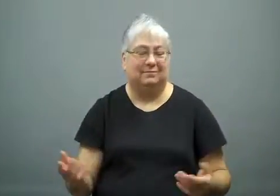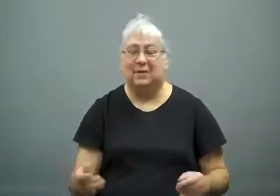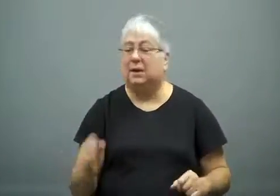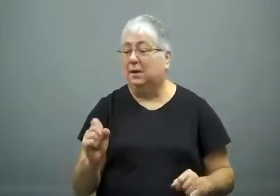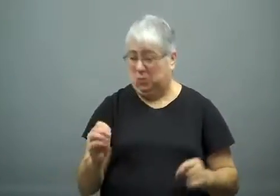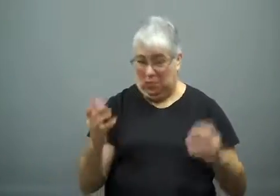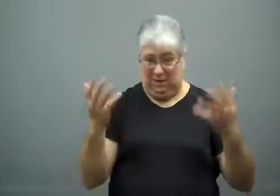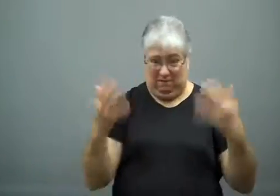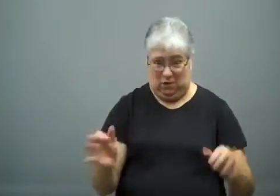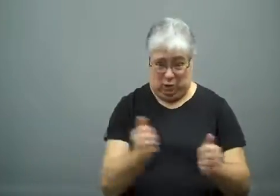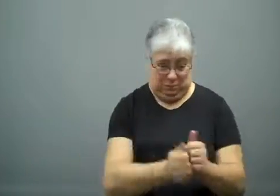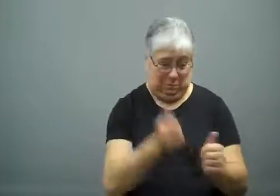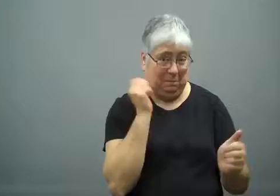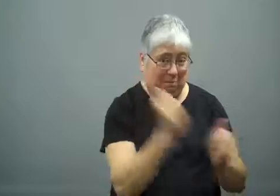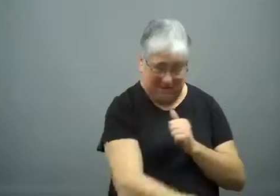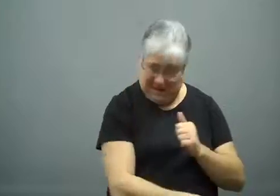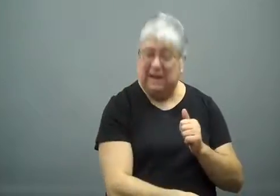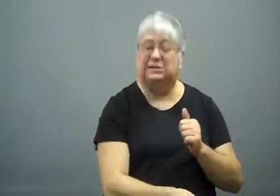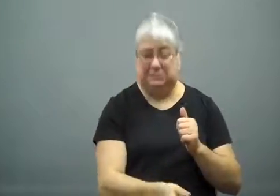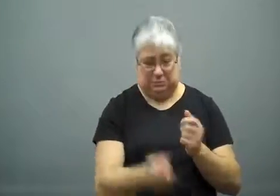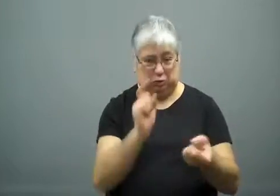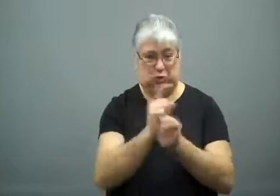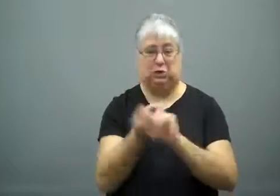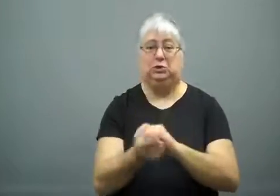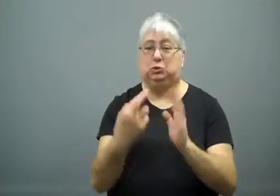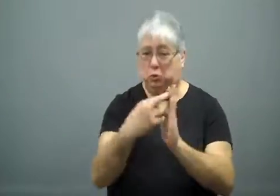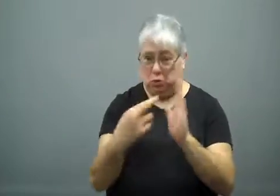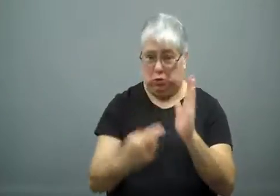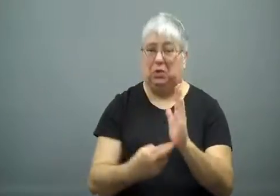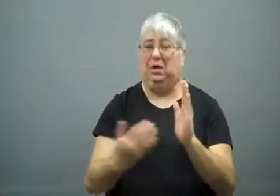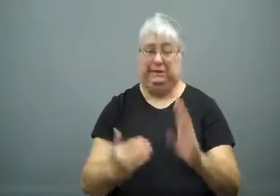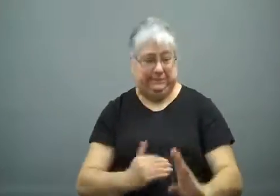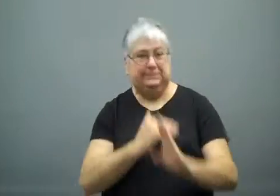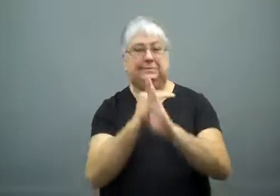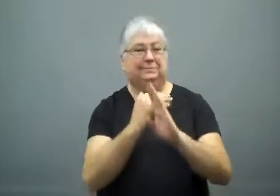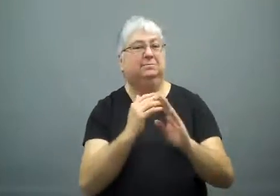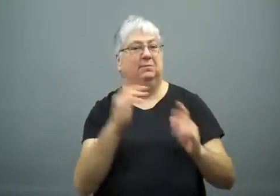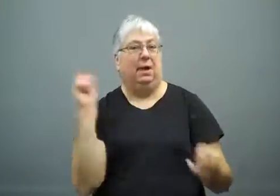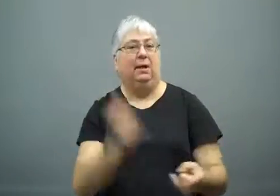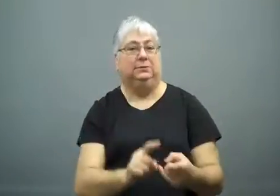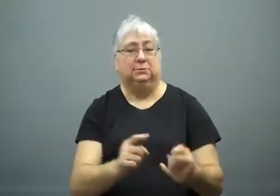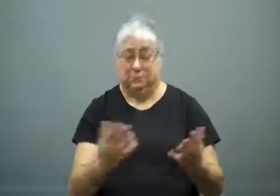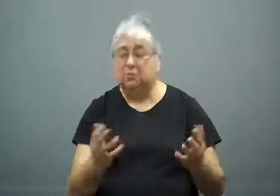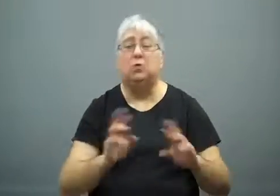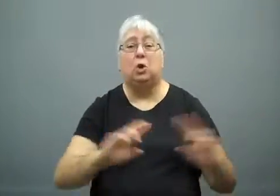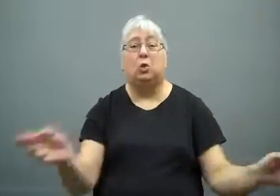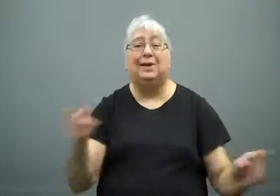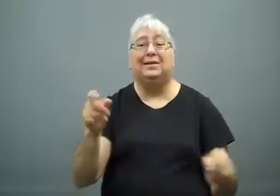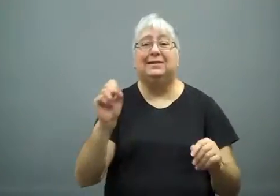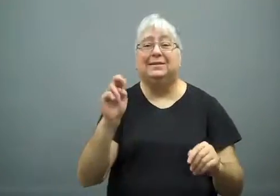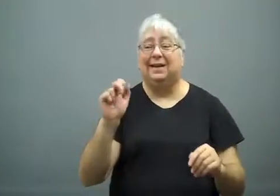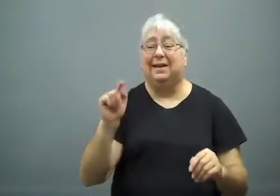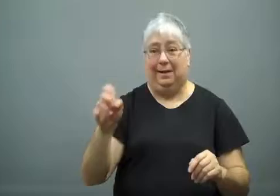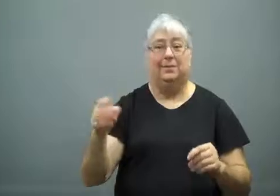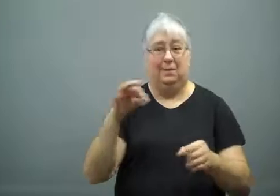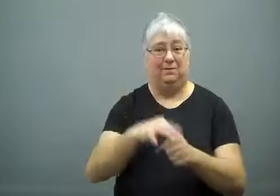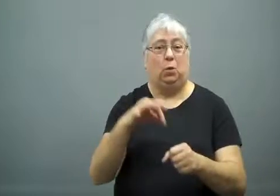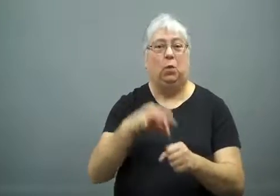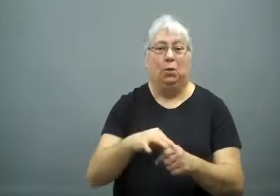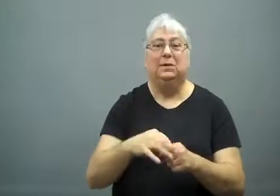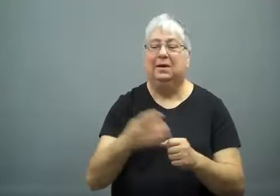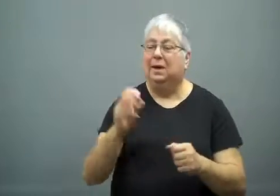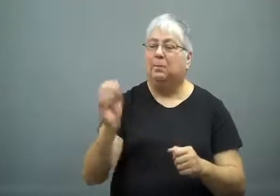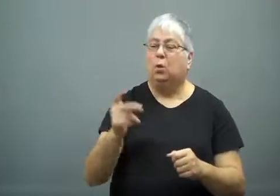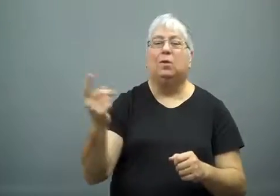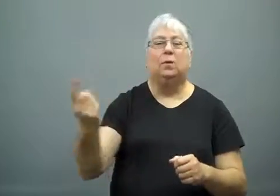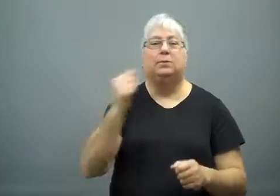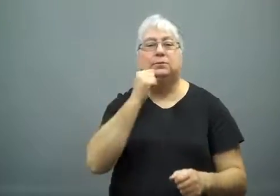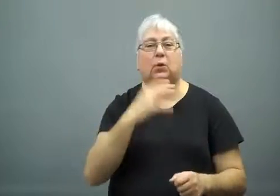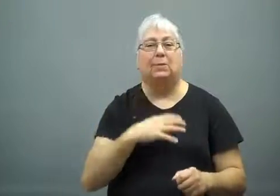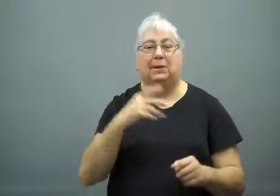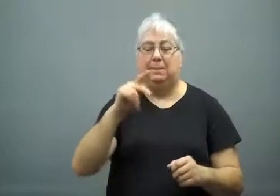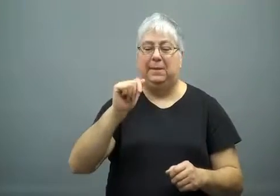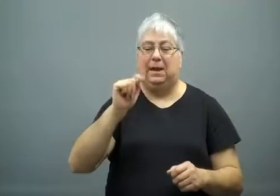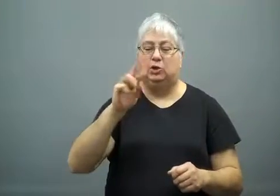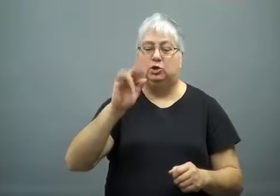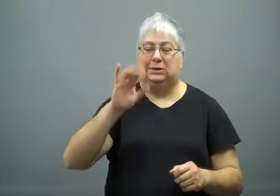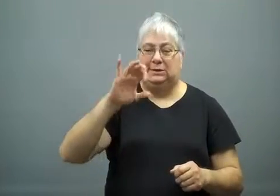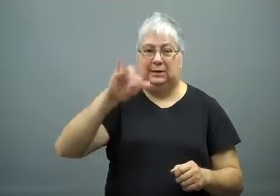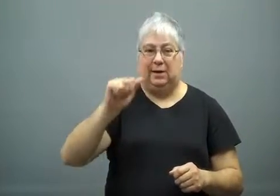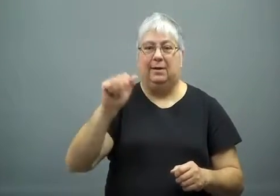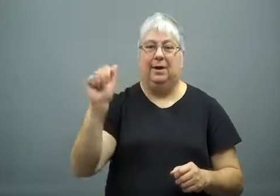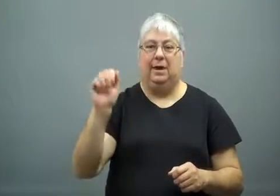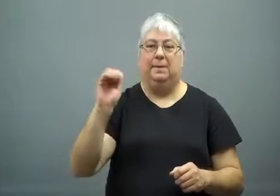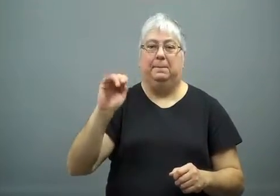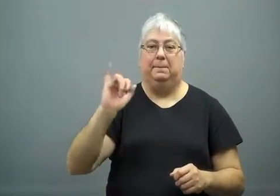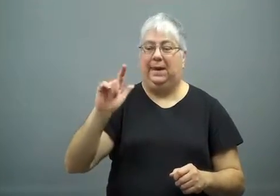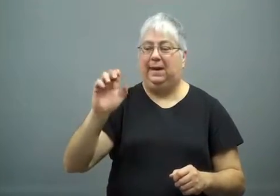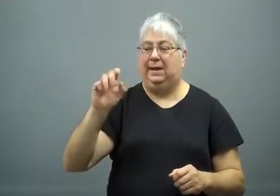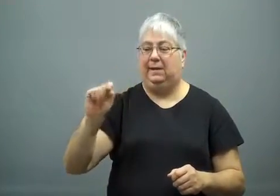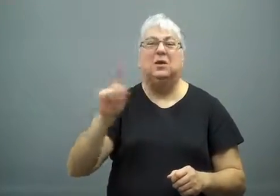Once they passed the filibuster rule change,